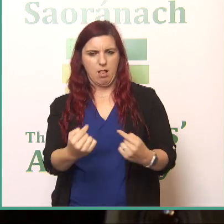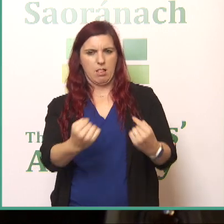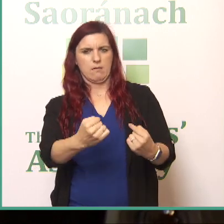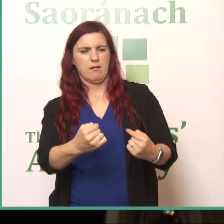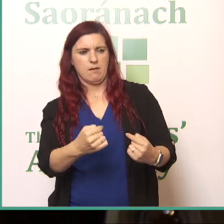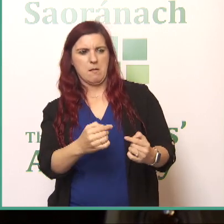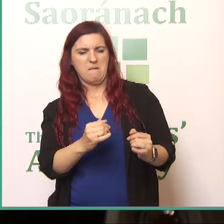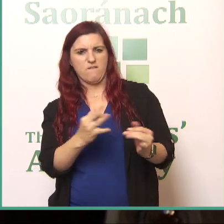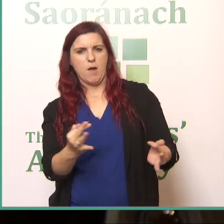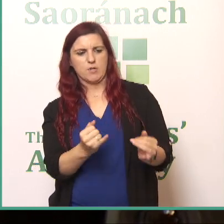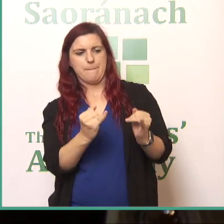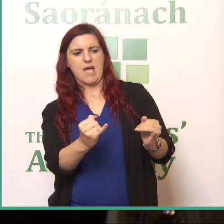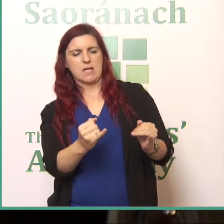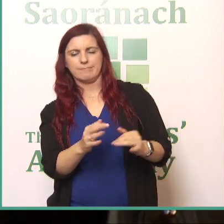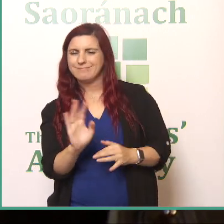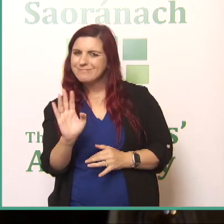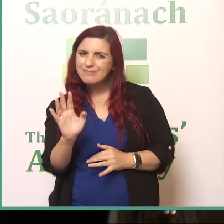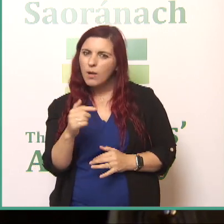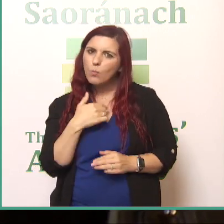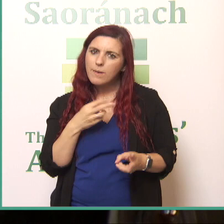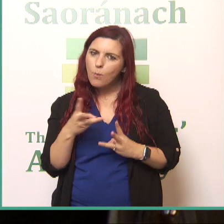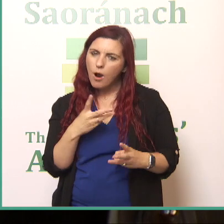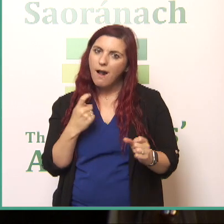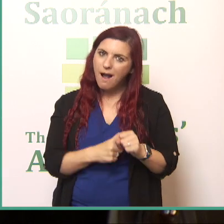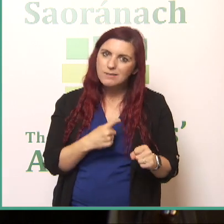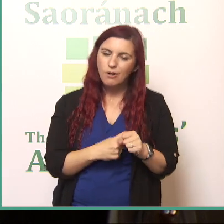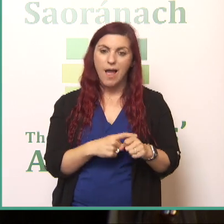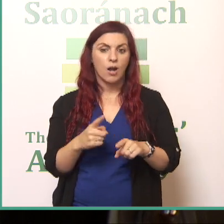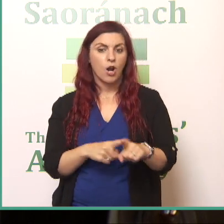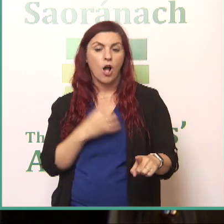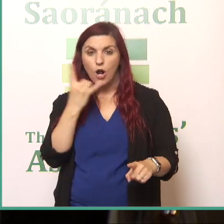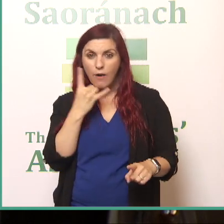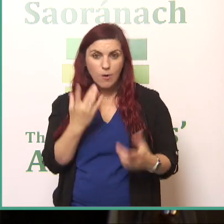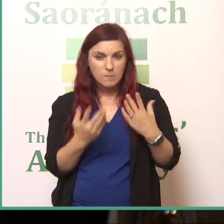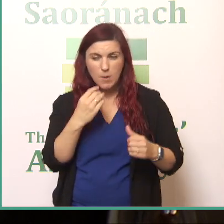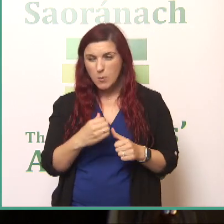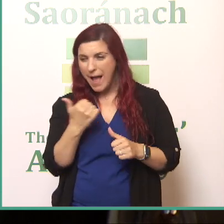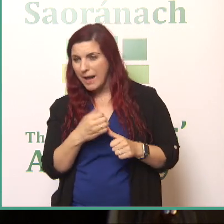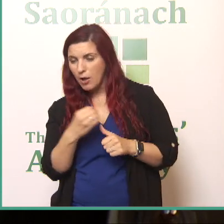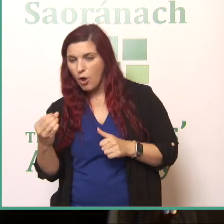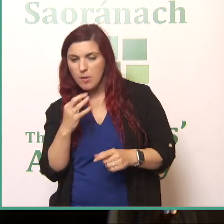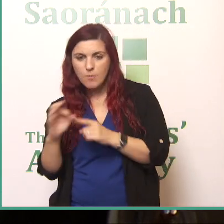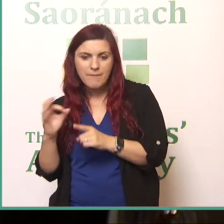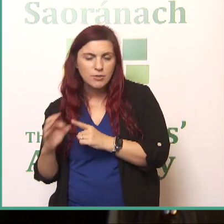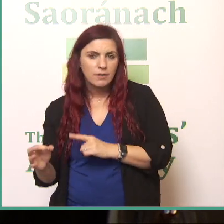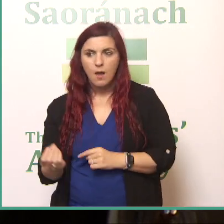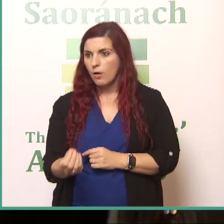the truth is Farmers work harder and longer hours than any other profession the food that appears on